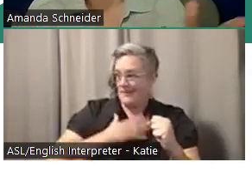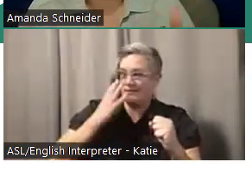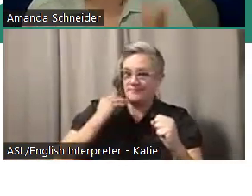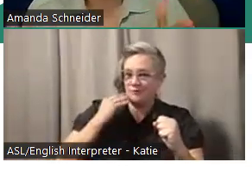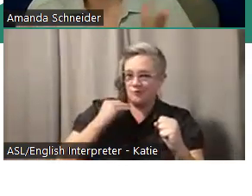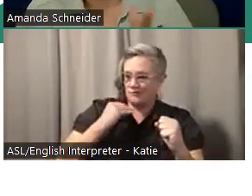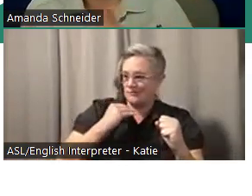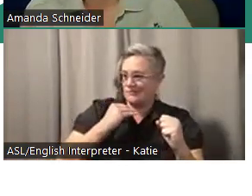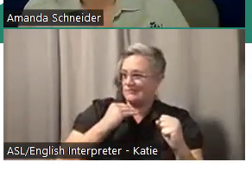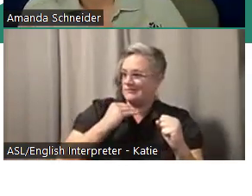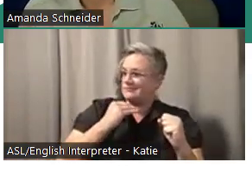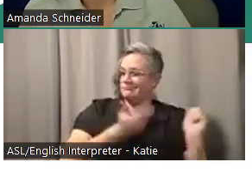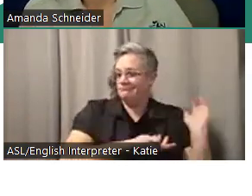experiences as well.